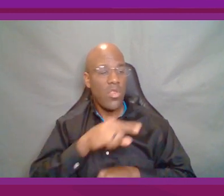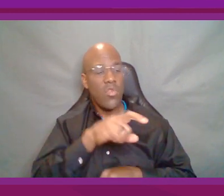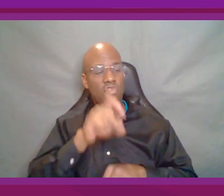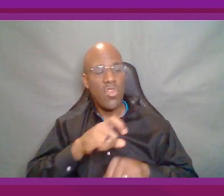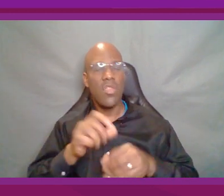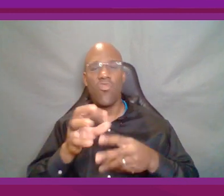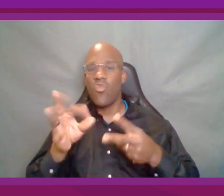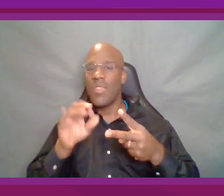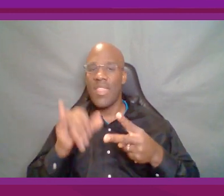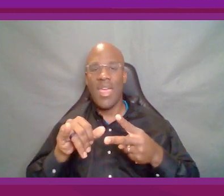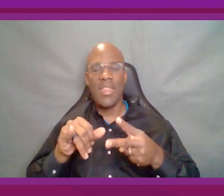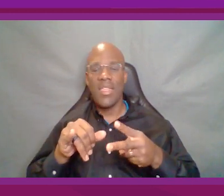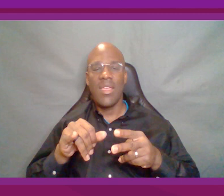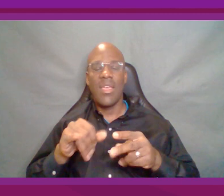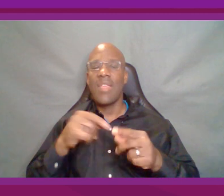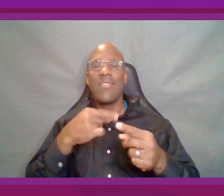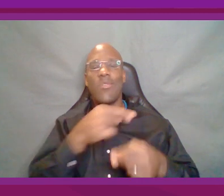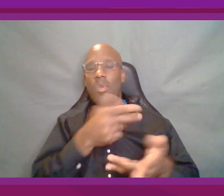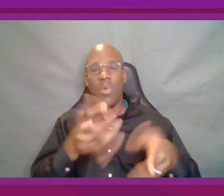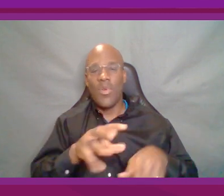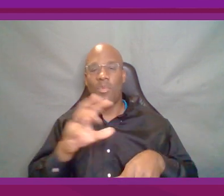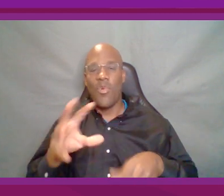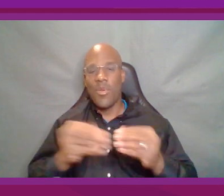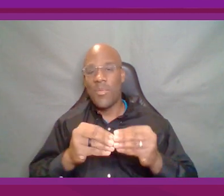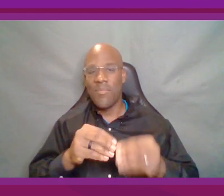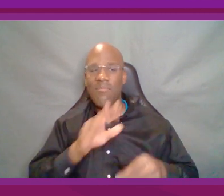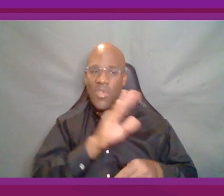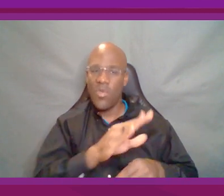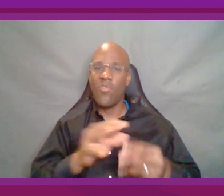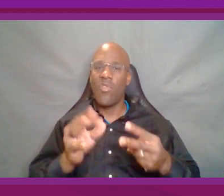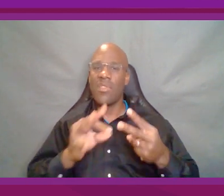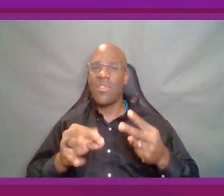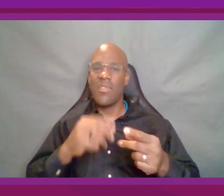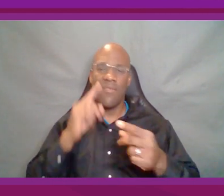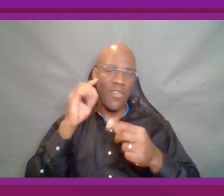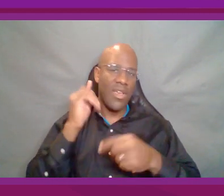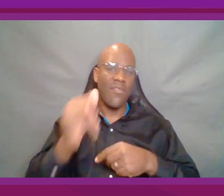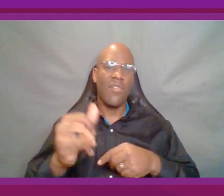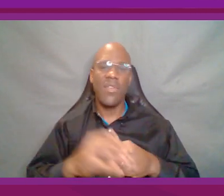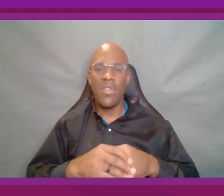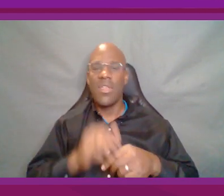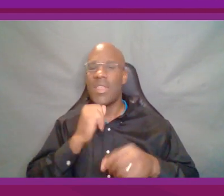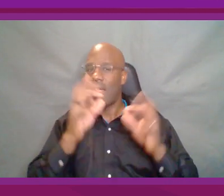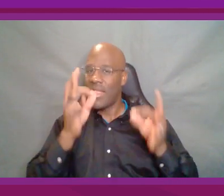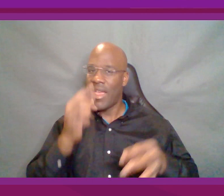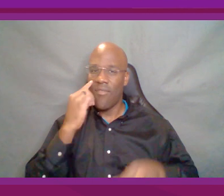choose to do as long as they want to. So continuing empower the workforce on their terms versus making decisions for them.